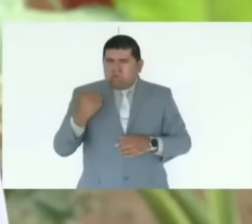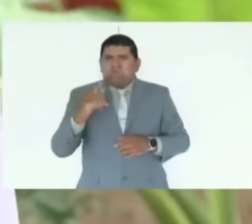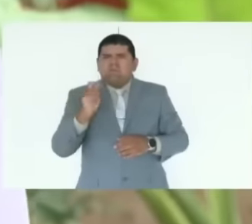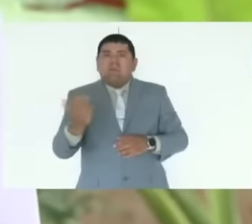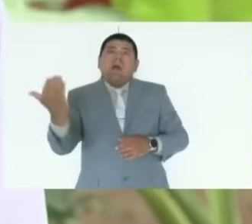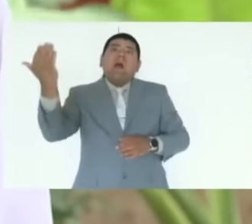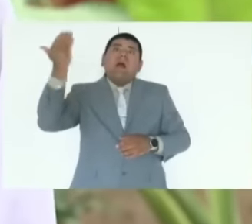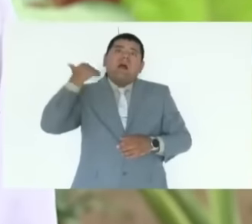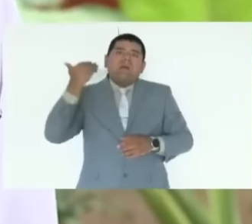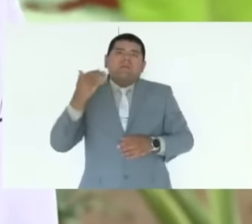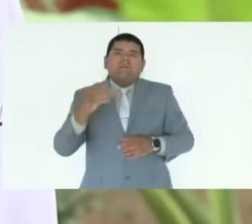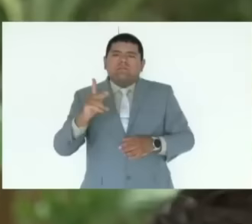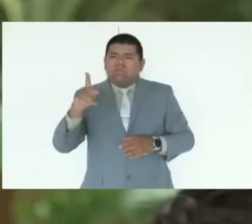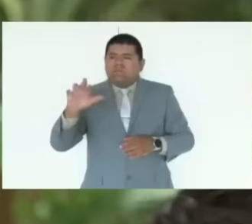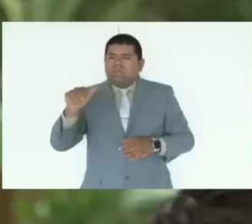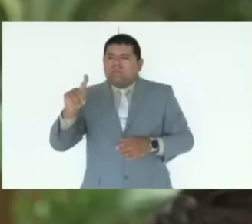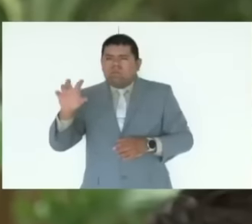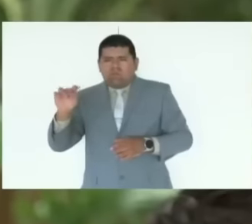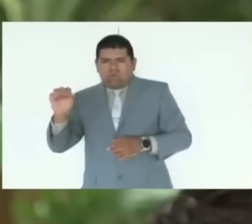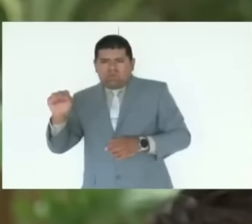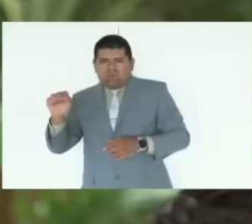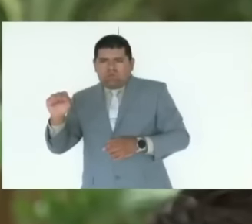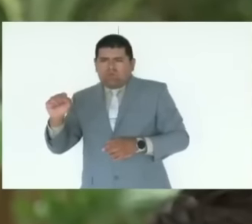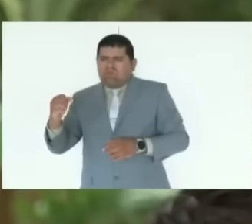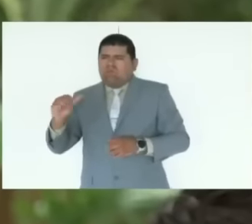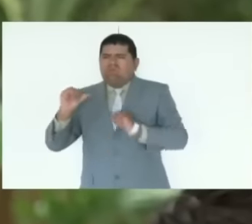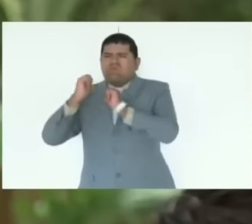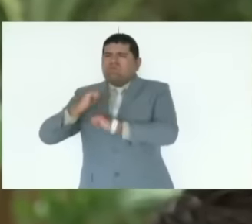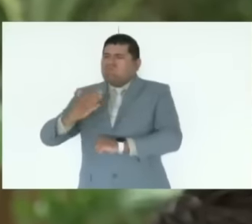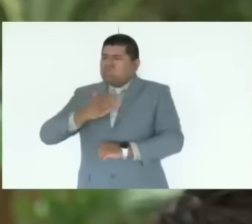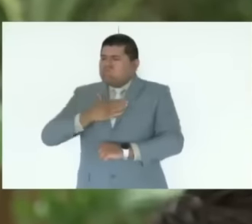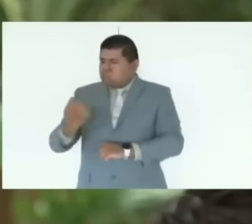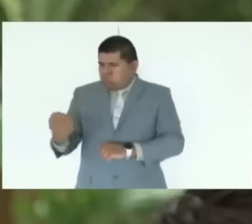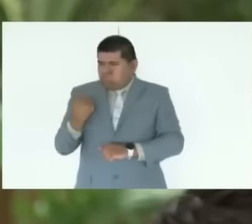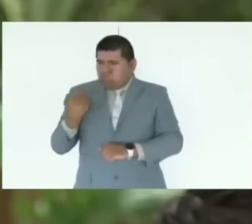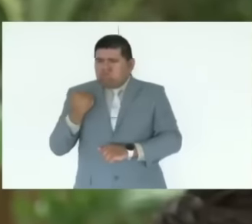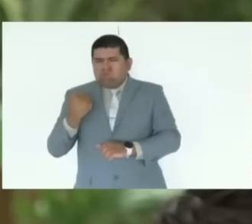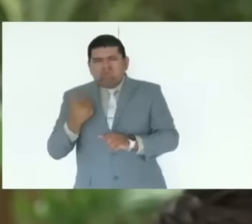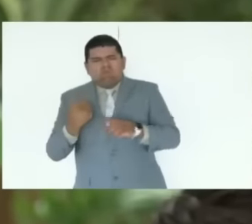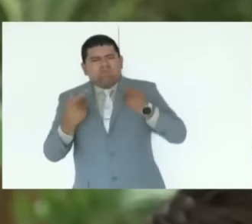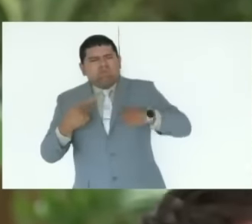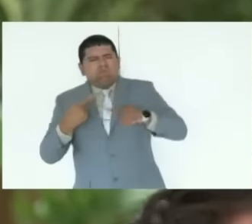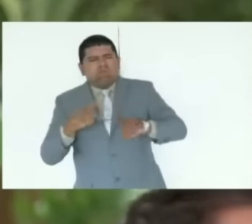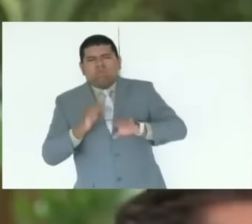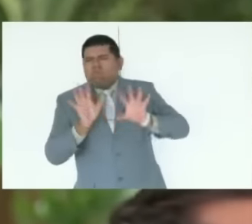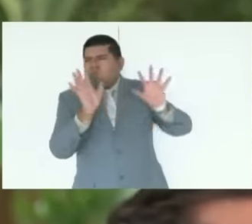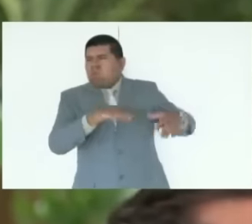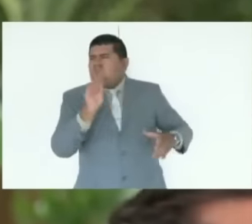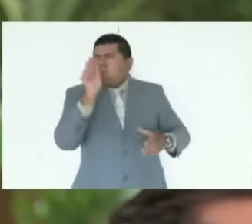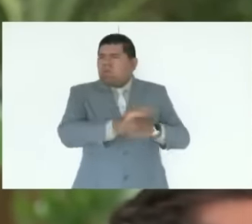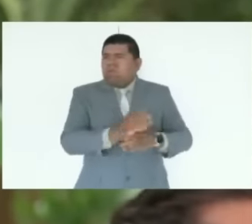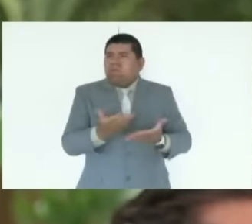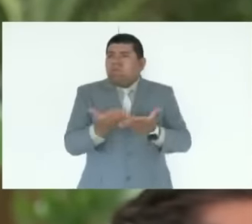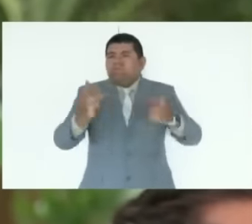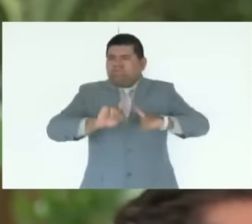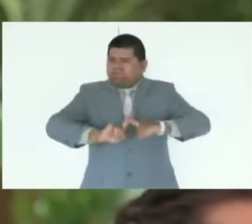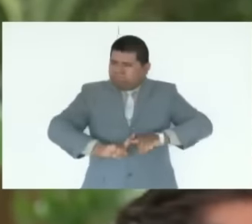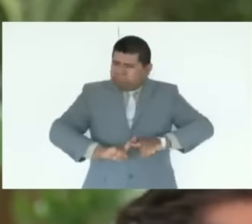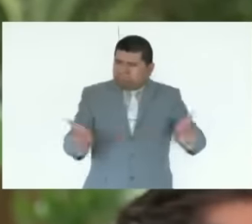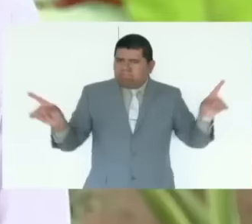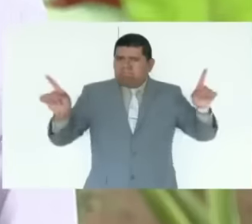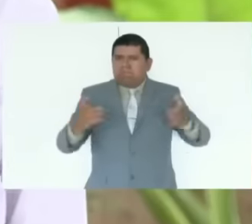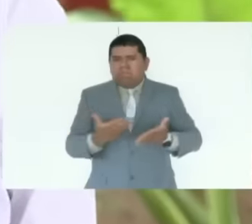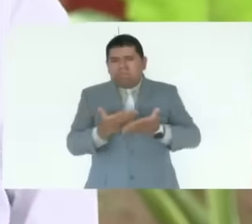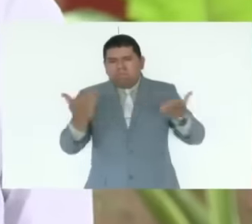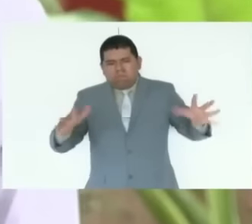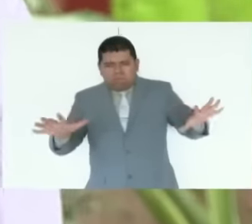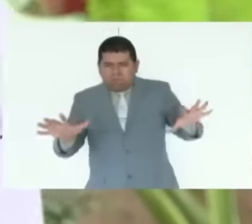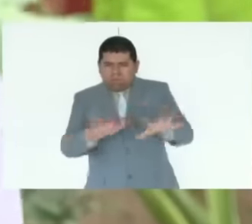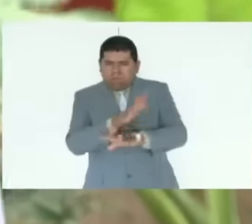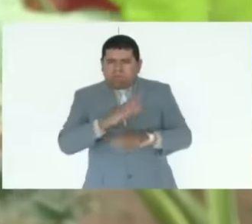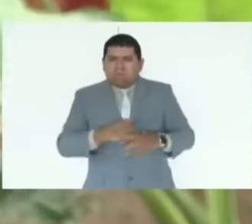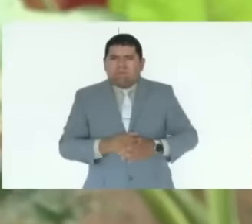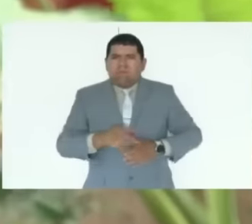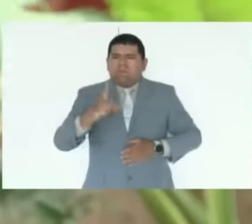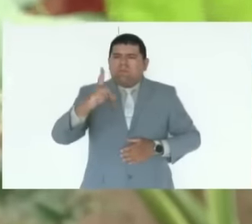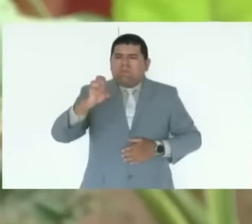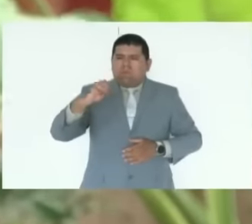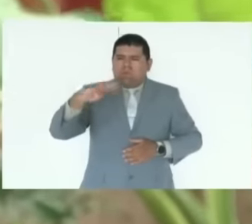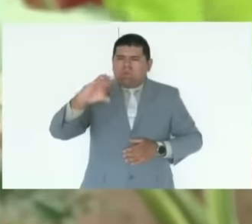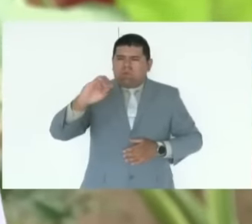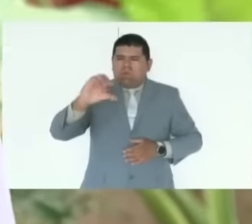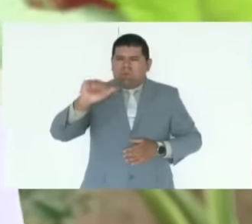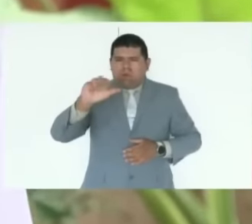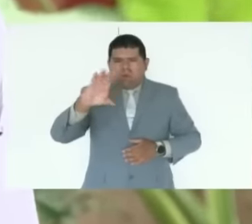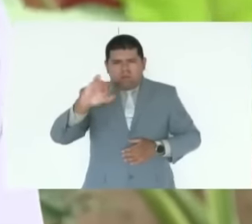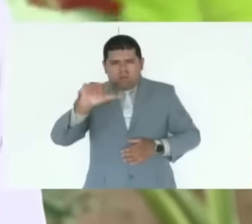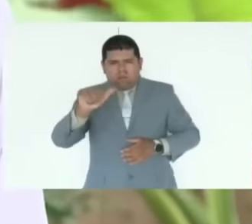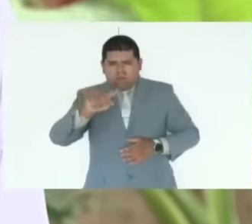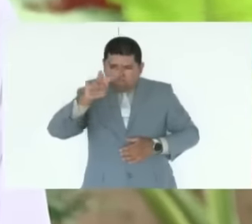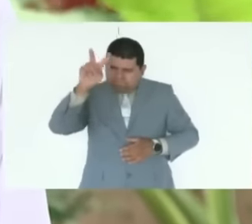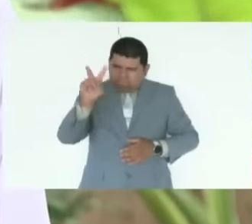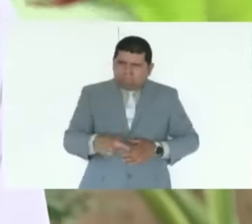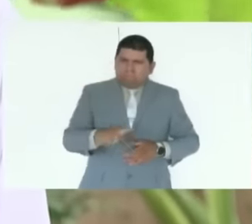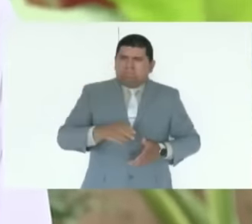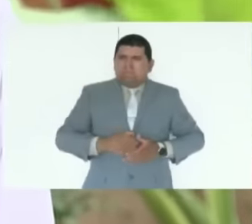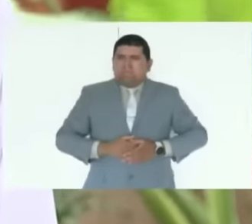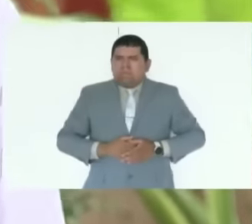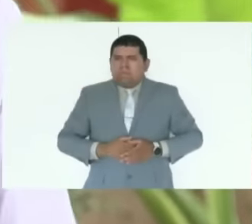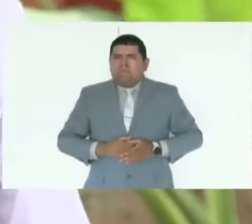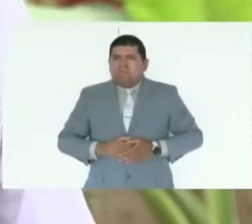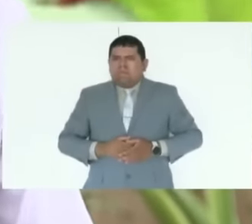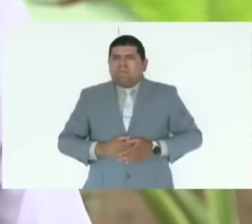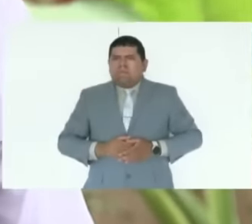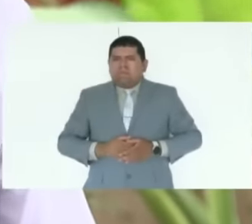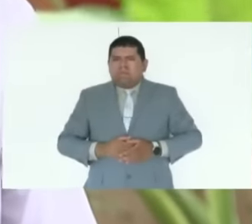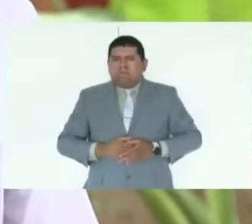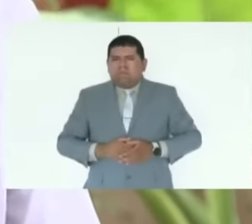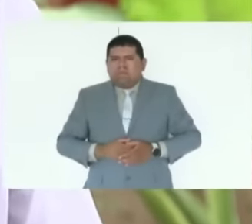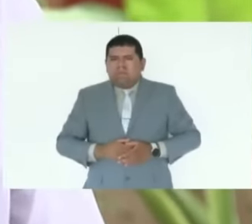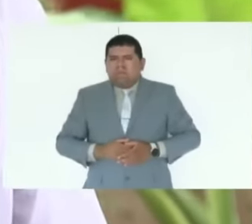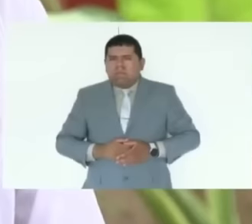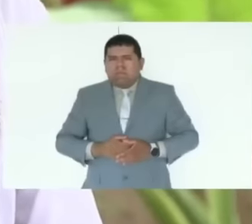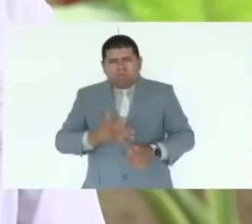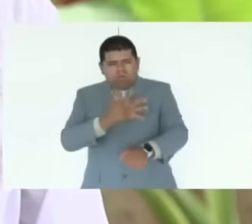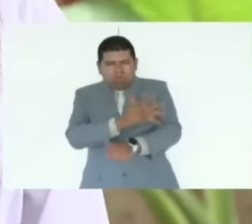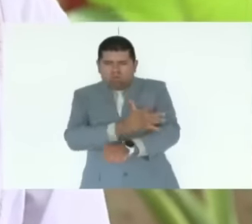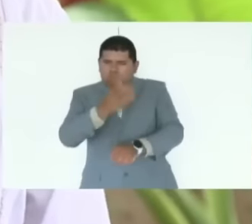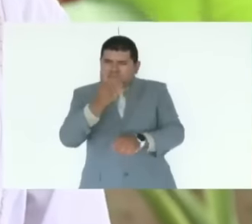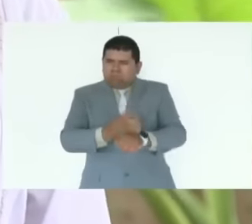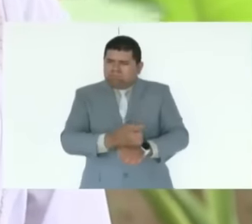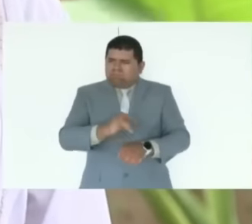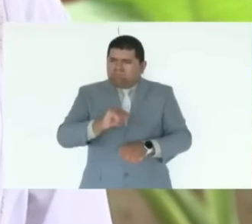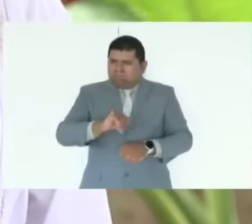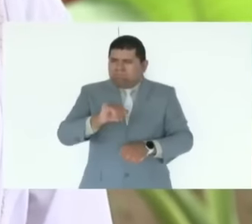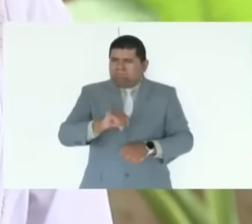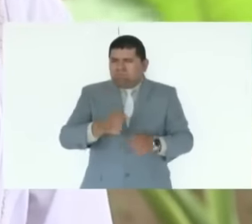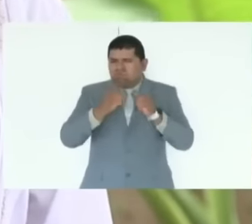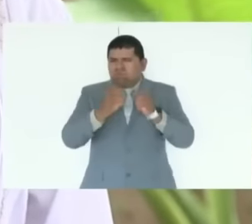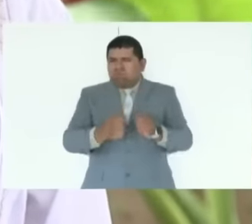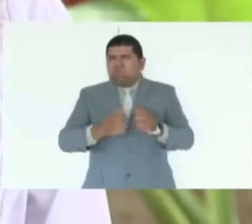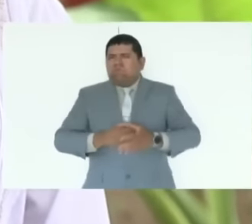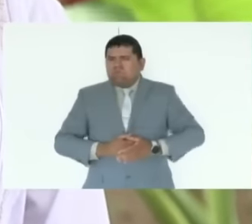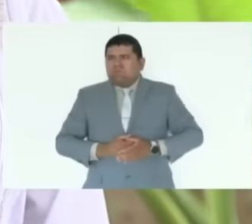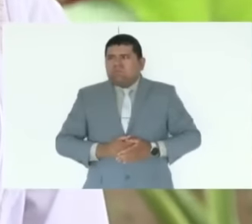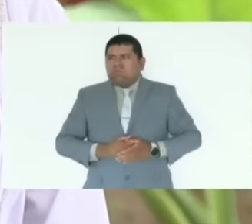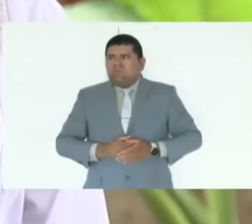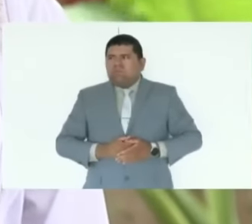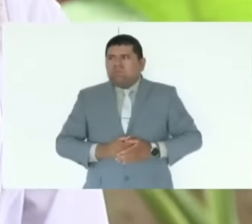just Kratos, power without the people. Now, not now, it is true authentic democracy and because of that change